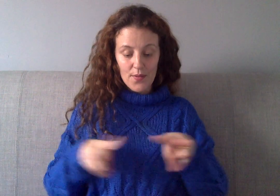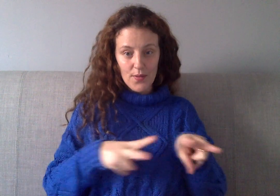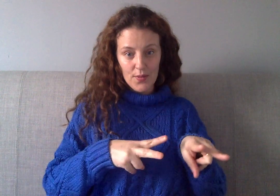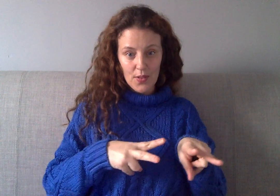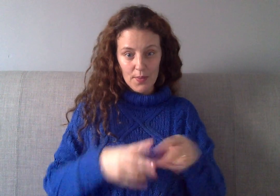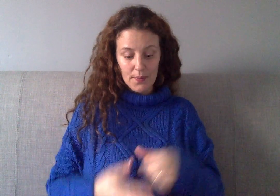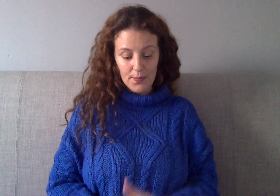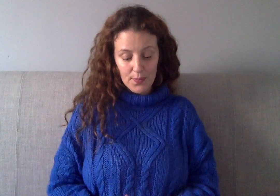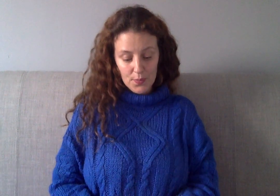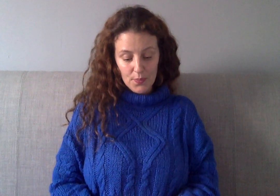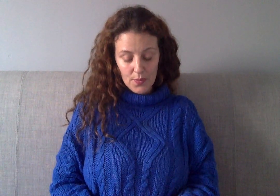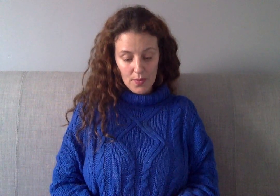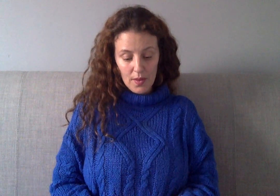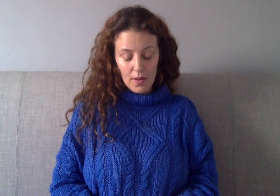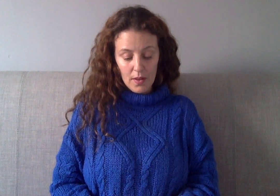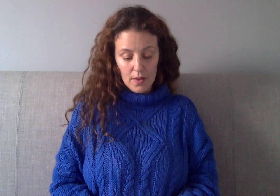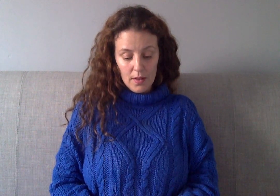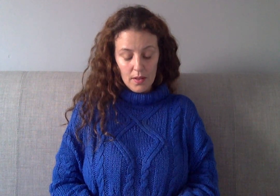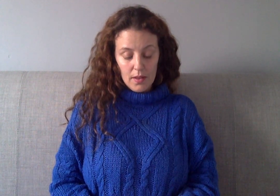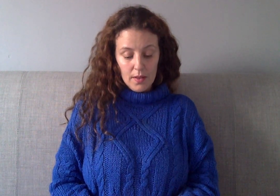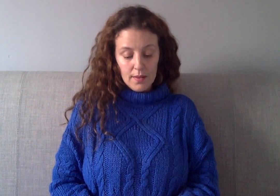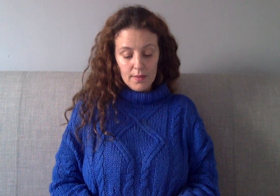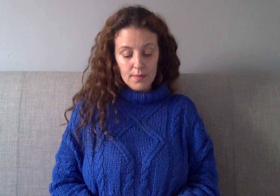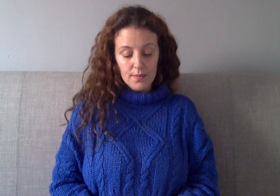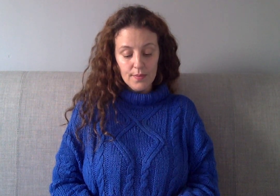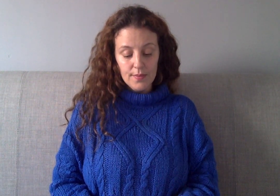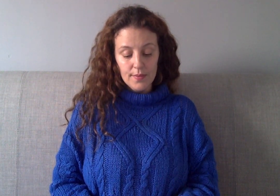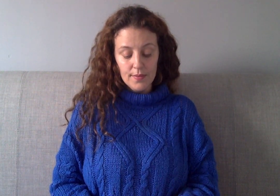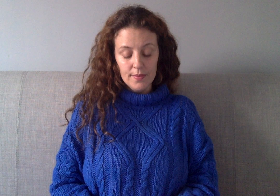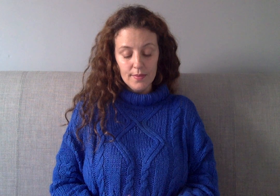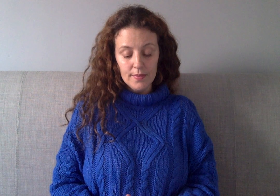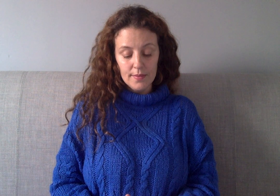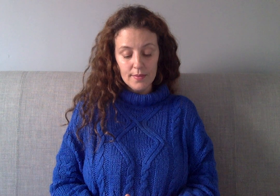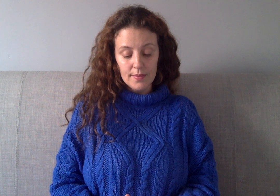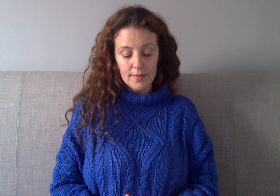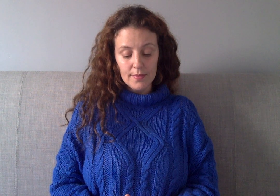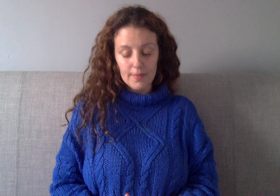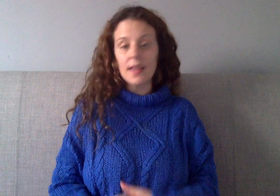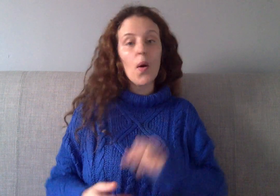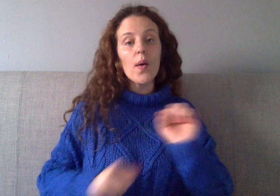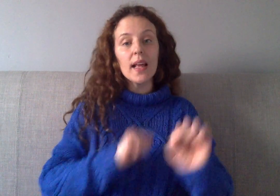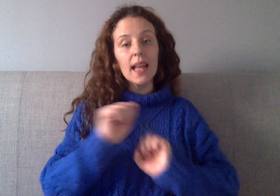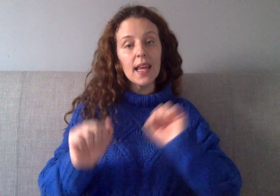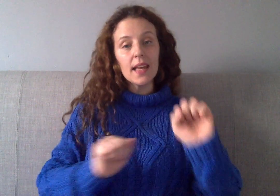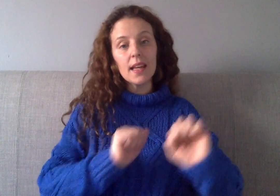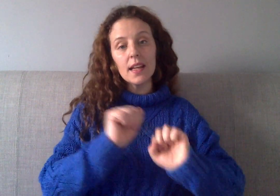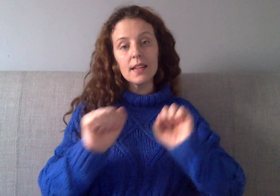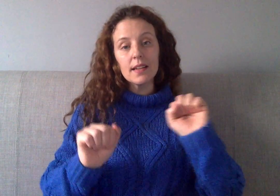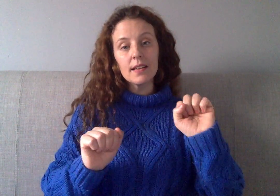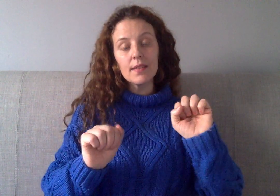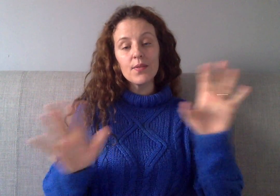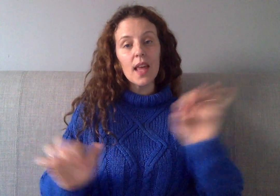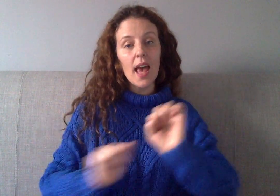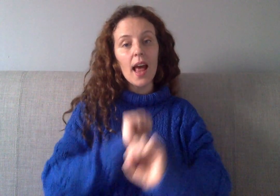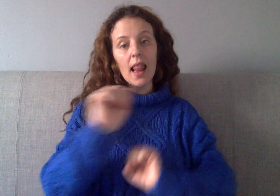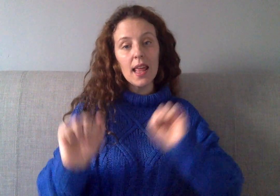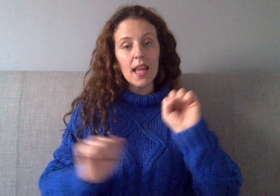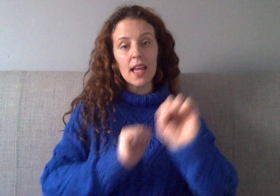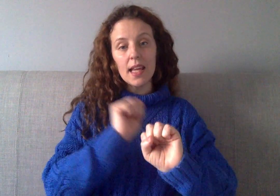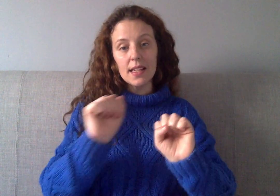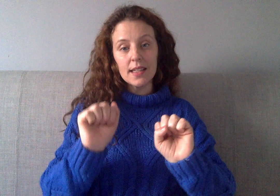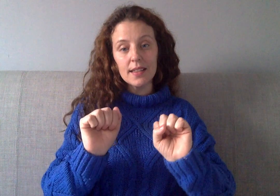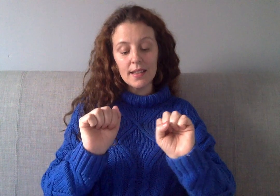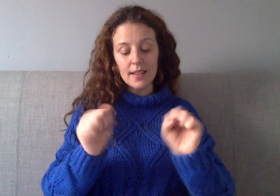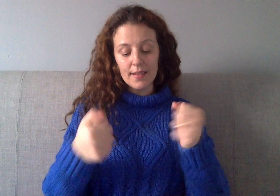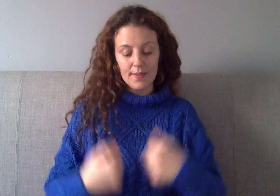CLEAN